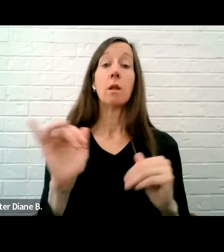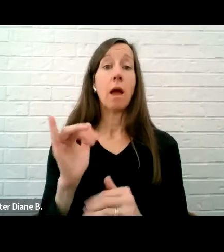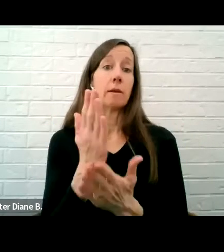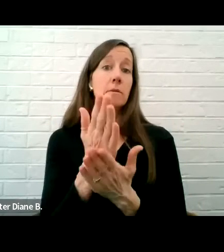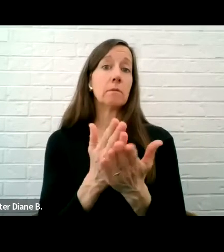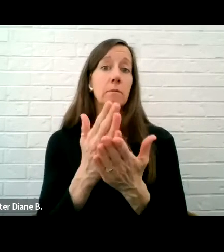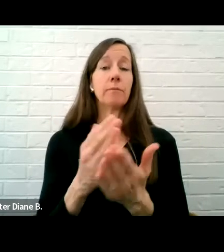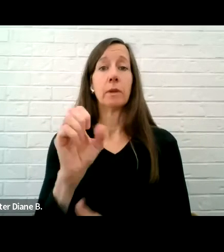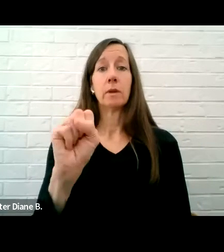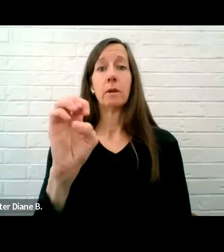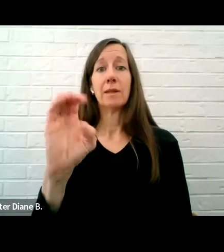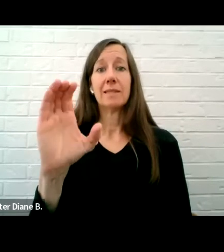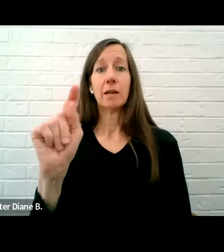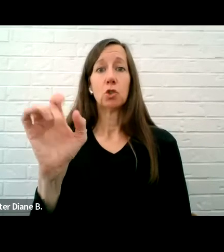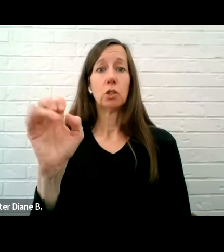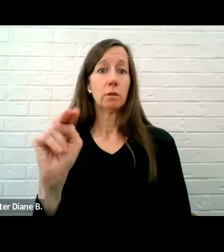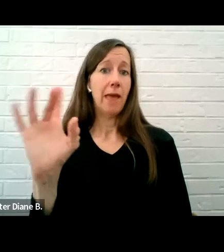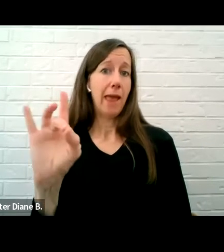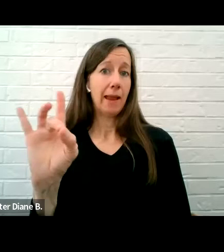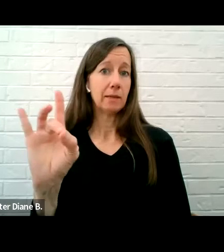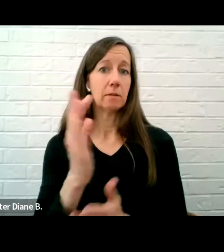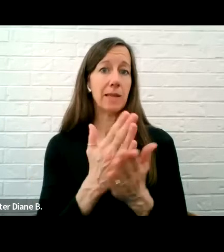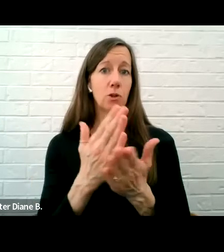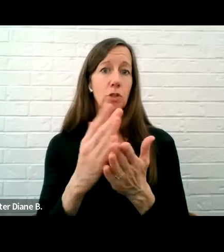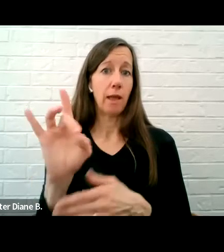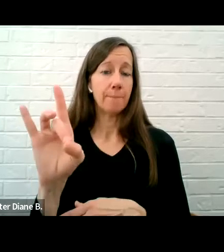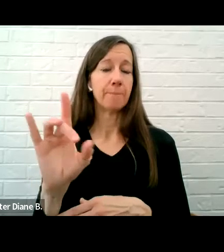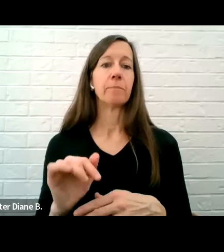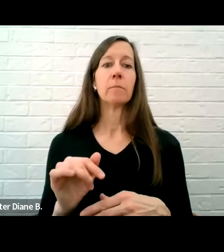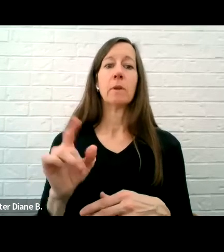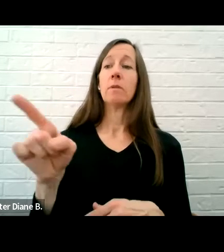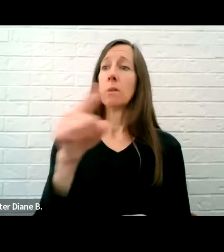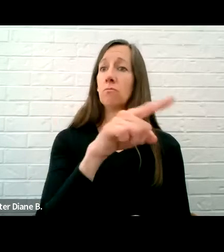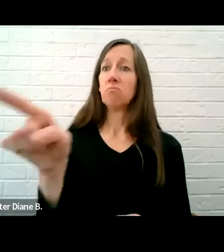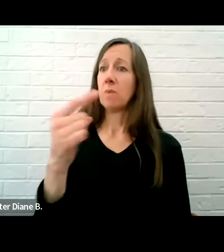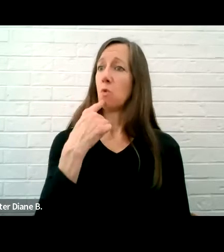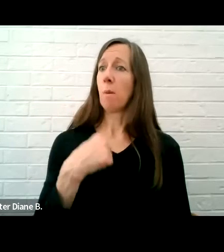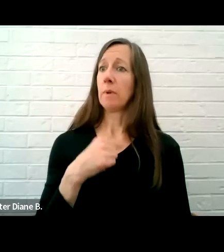That's what I was told, but I was also told, you know, that I shouldn't be thinking about